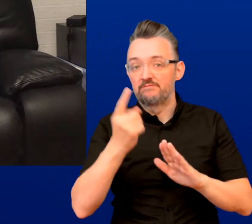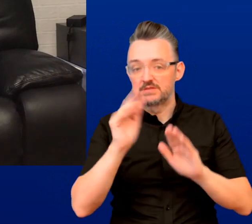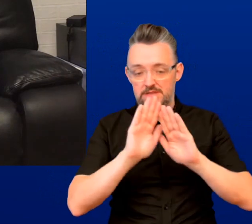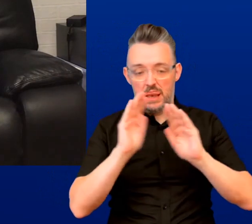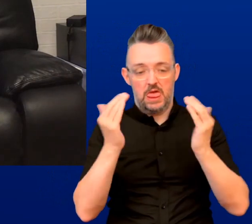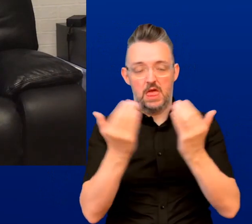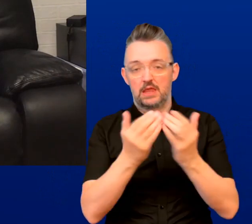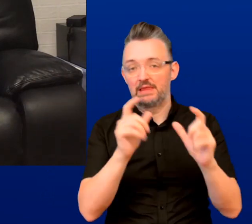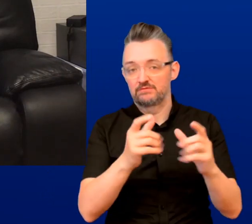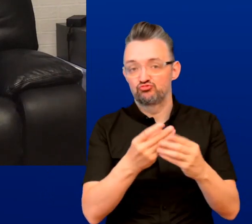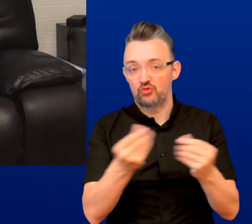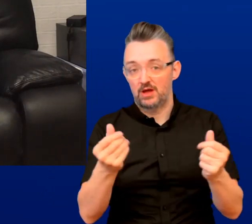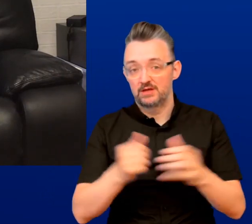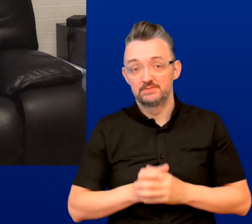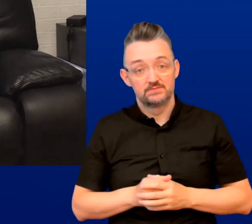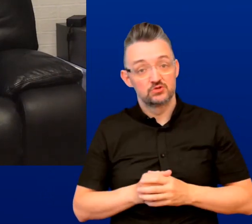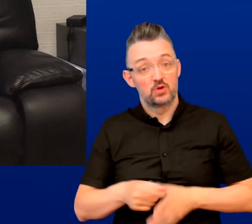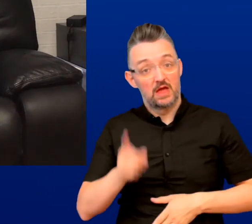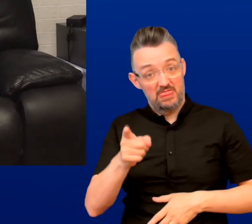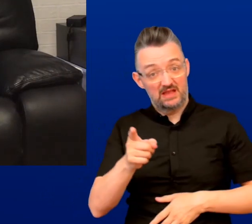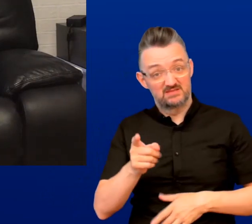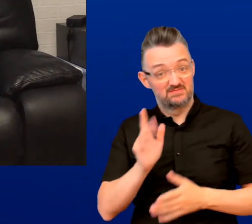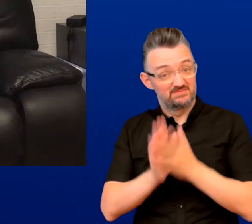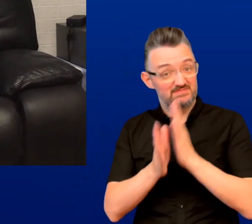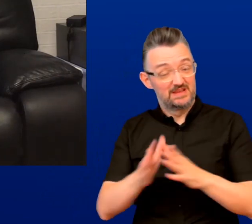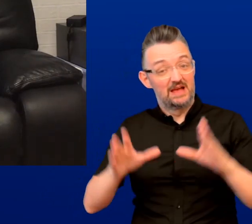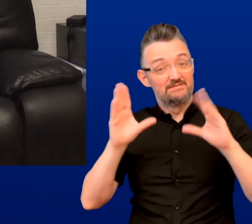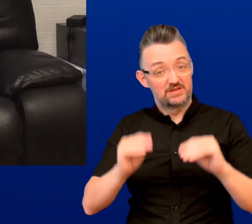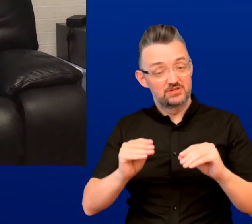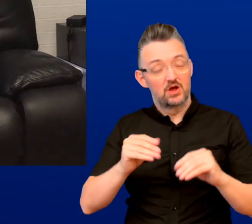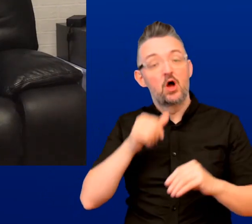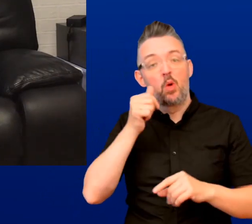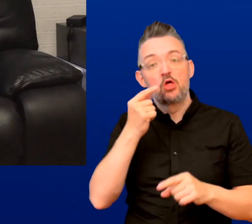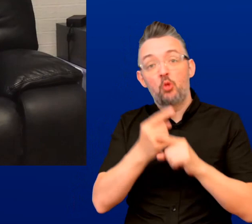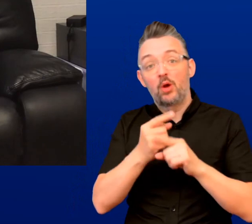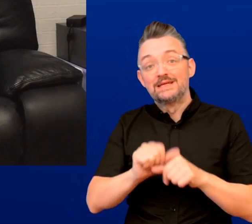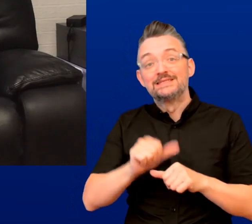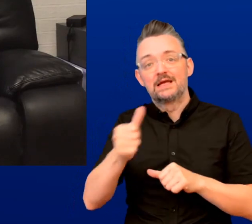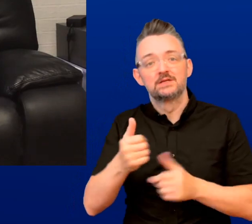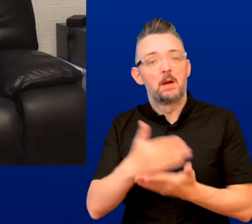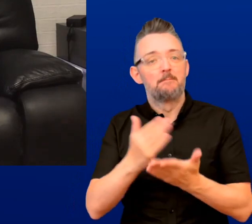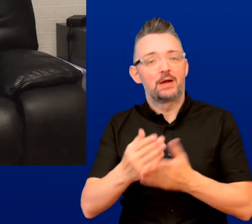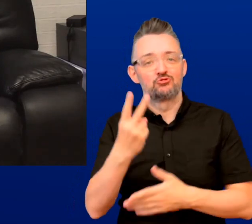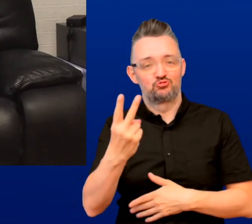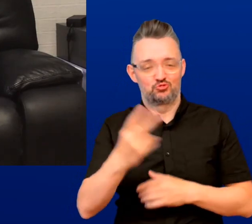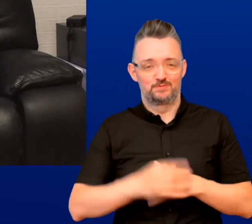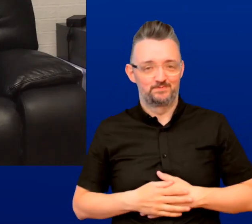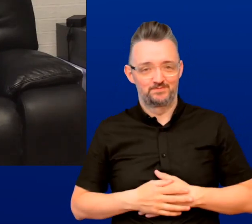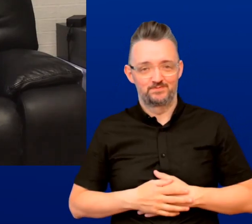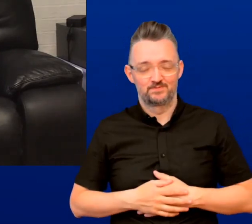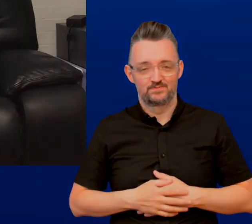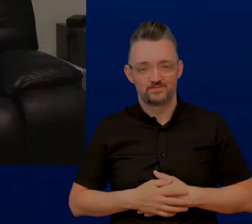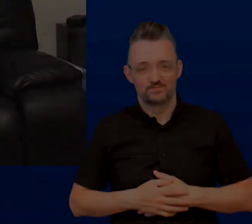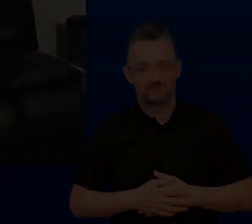layer. And that's all folks till we start again on part two. Thank you!